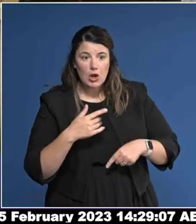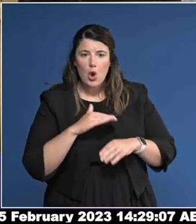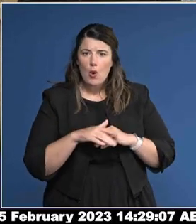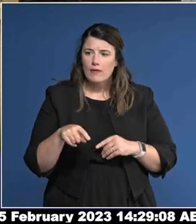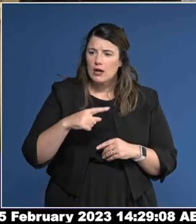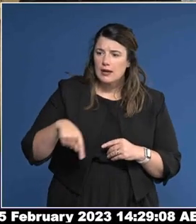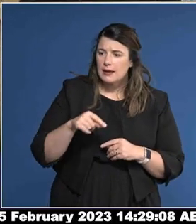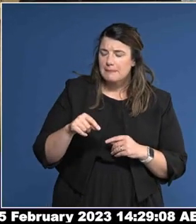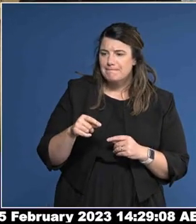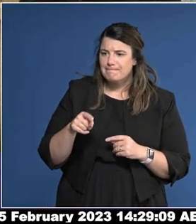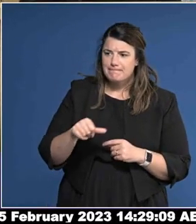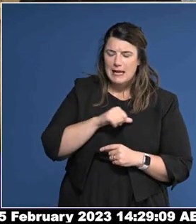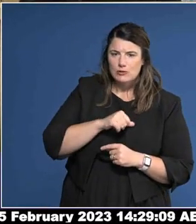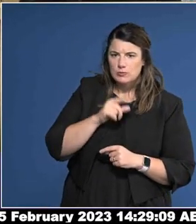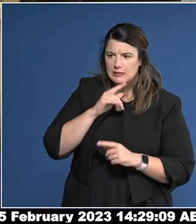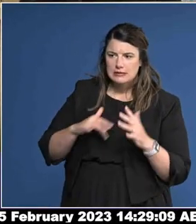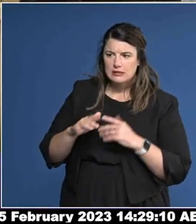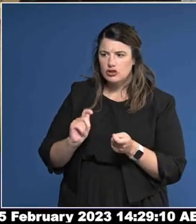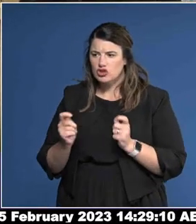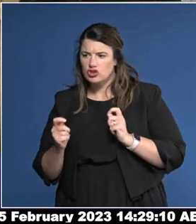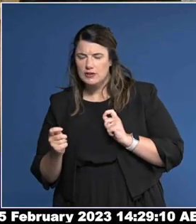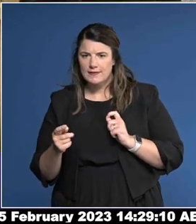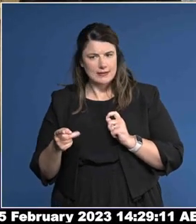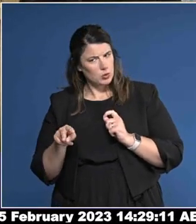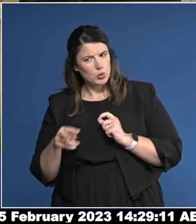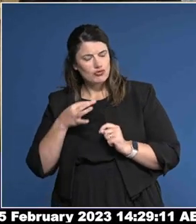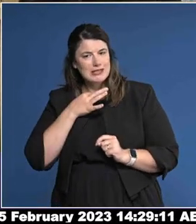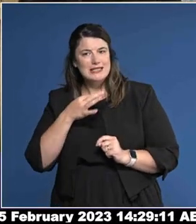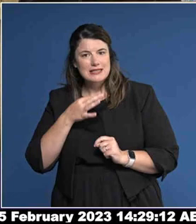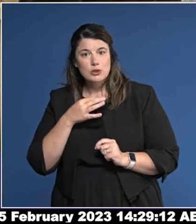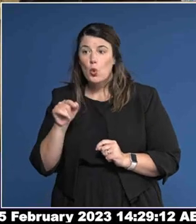or concerns about the particular approach being taken by a staff member who may require